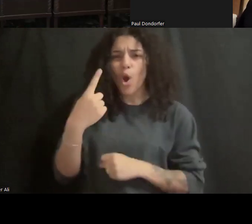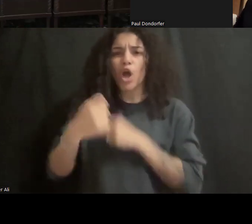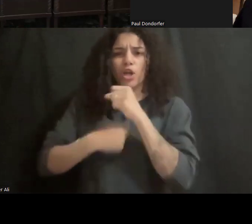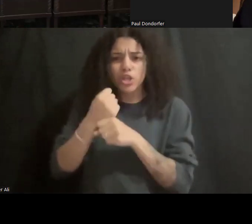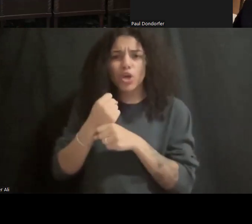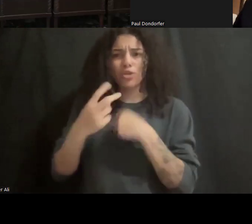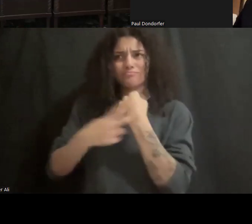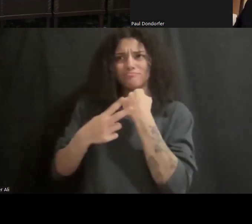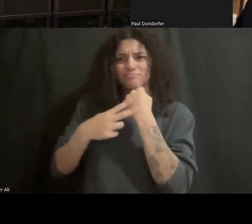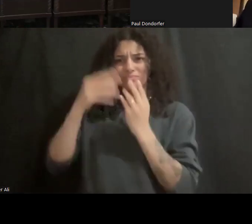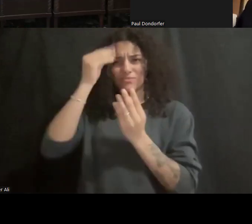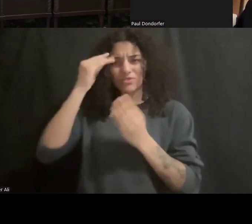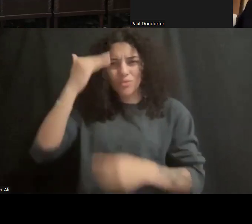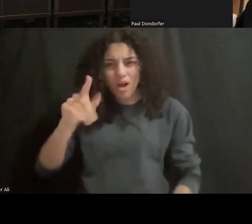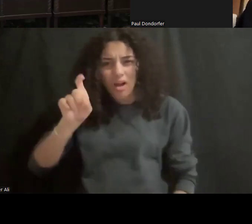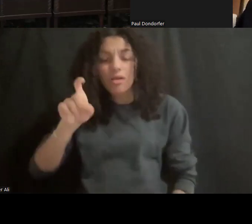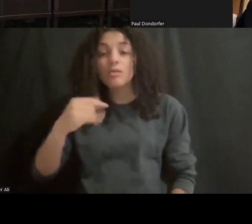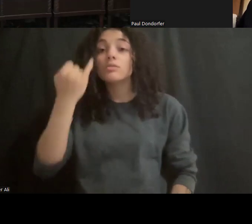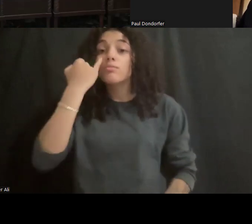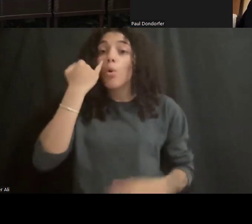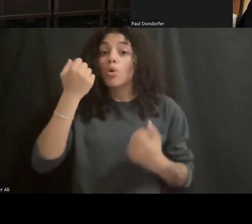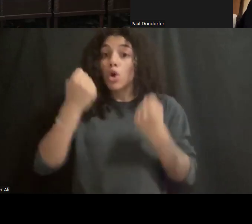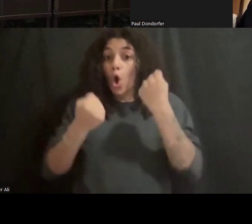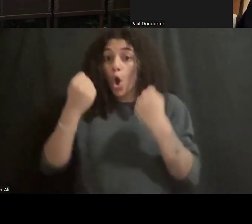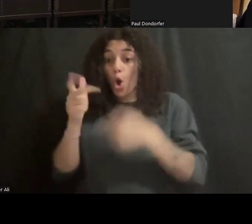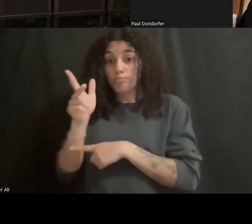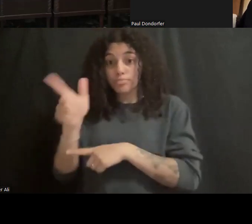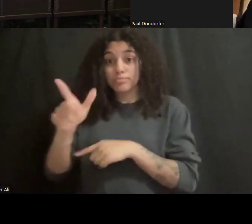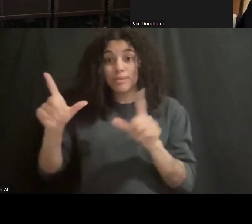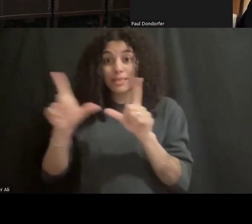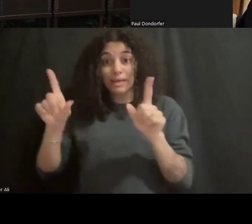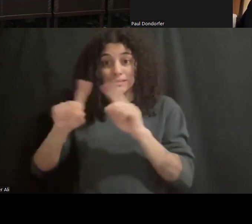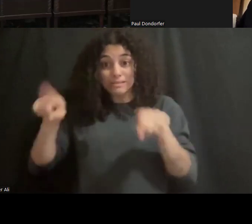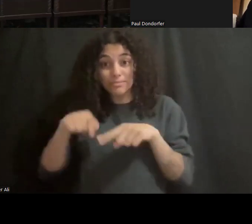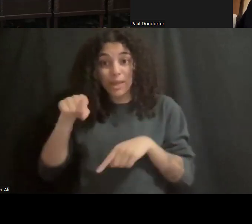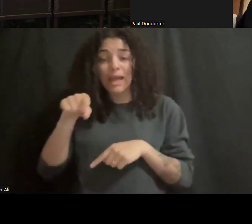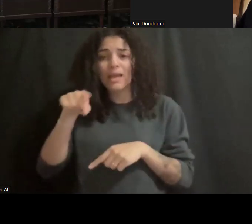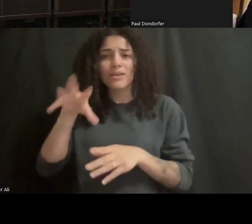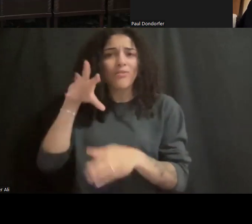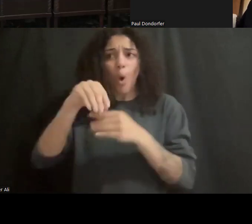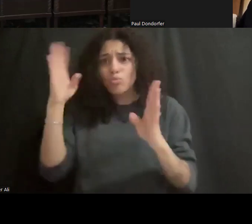these license plate that you're capturing is not involved in any crime why not limit the time that